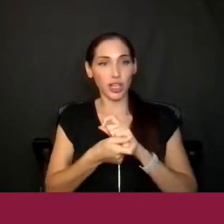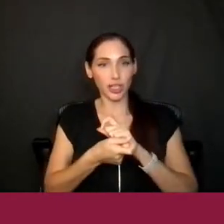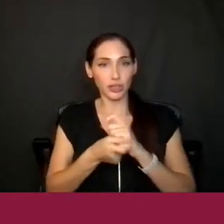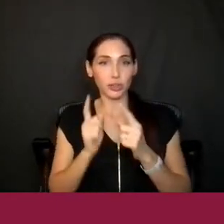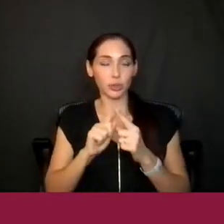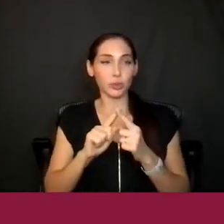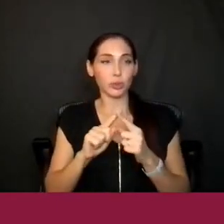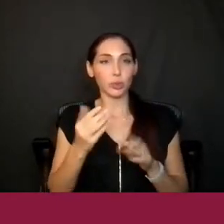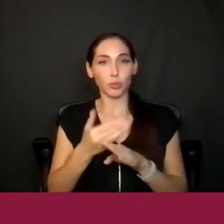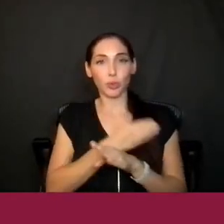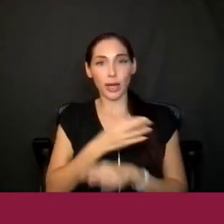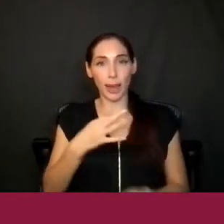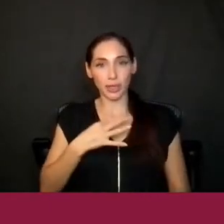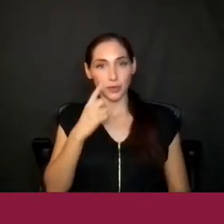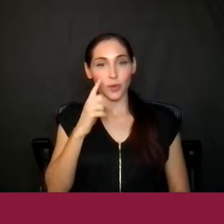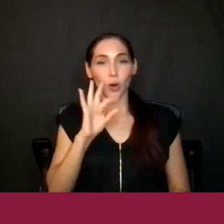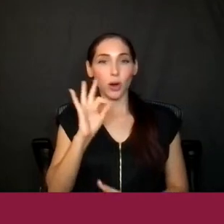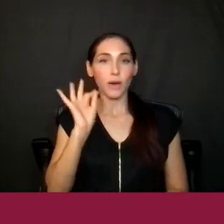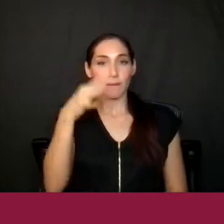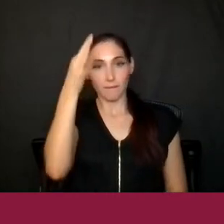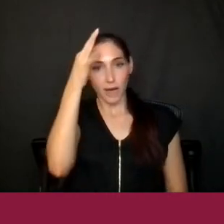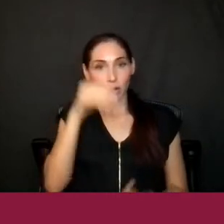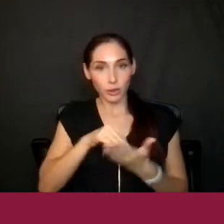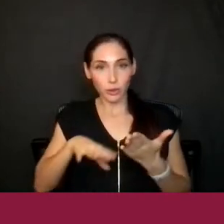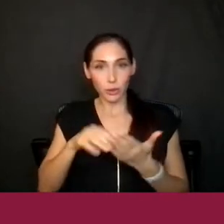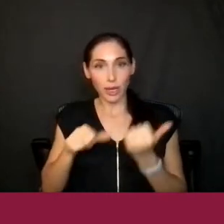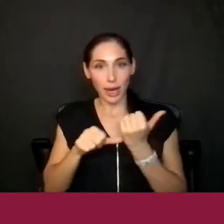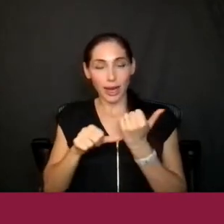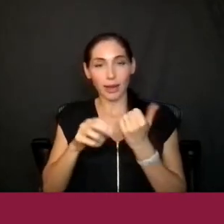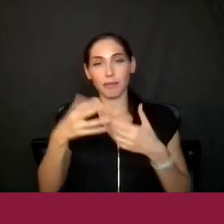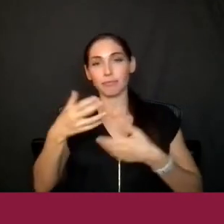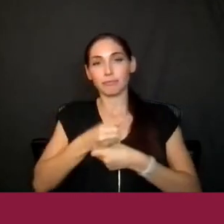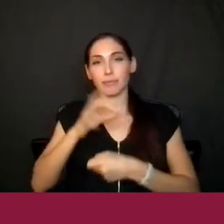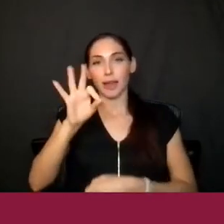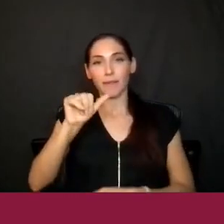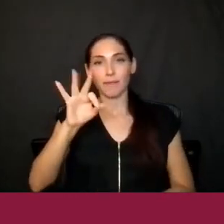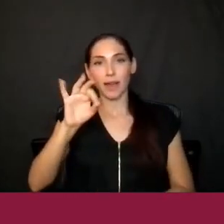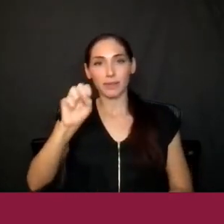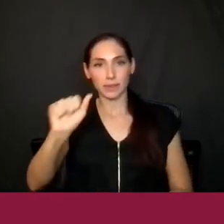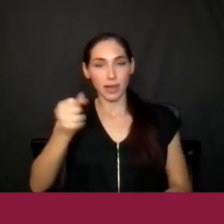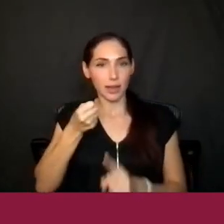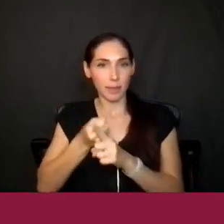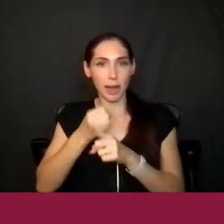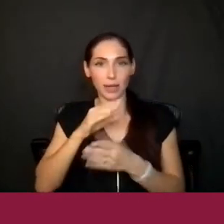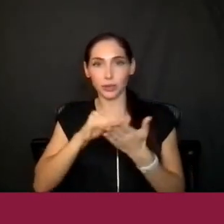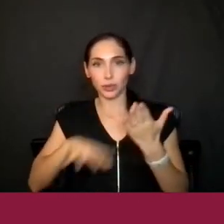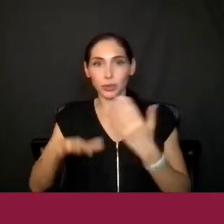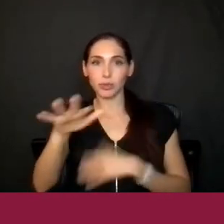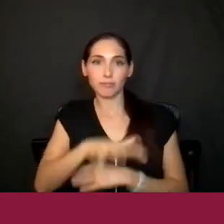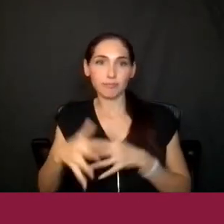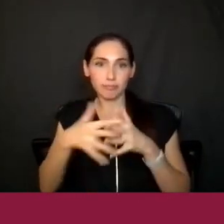application for federal student aid, the FAFSA, uh, impacted students across the nation, which caused delays in federal funding.